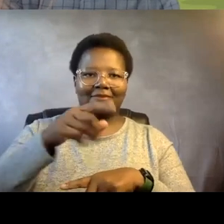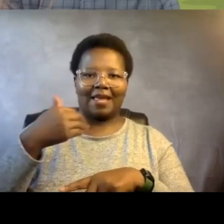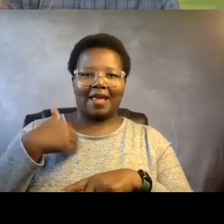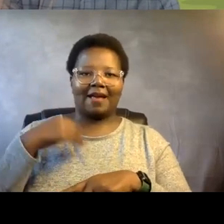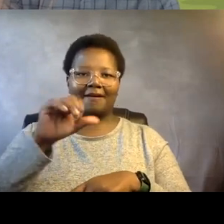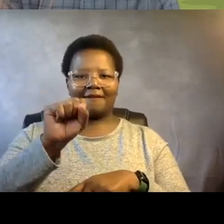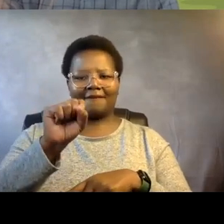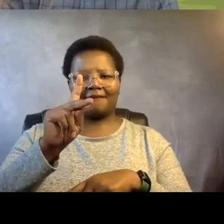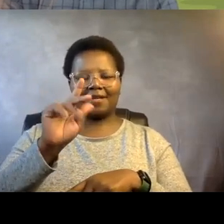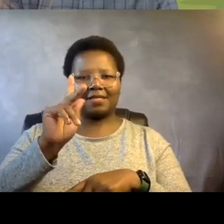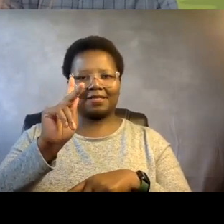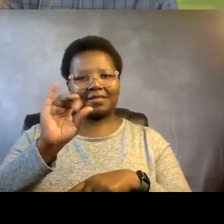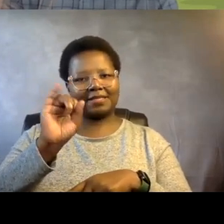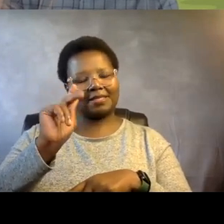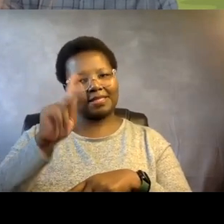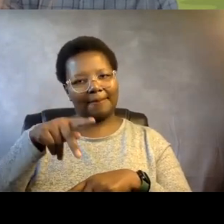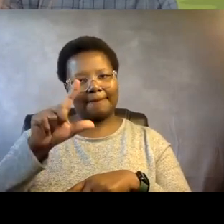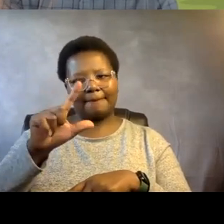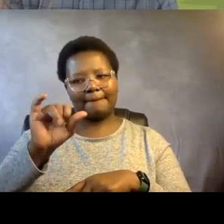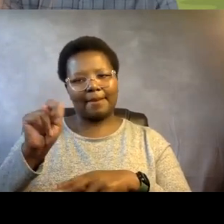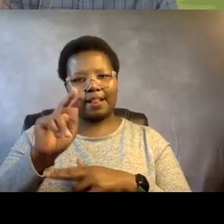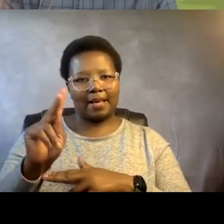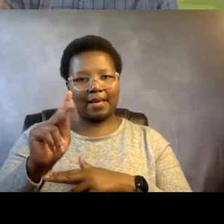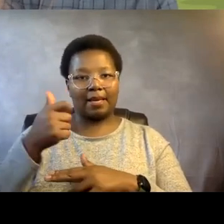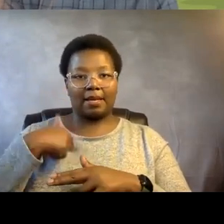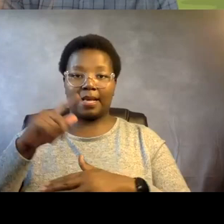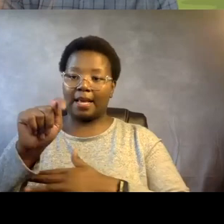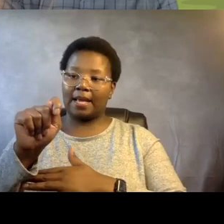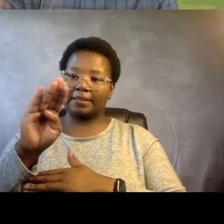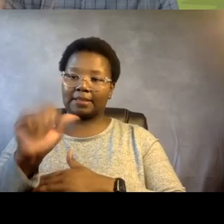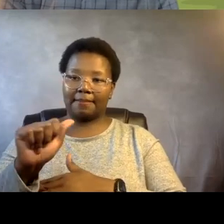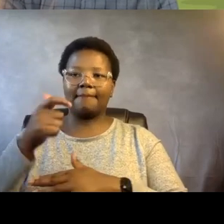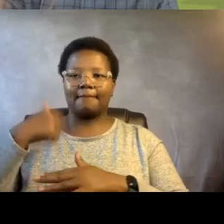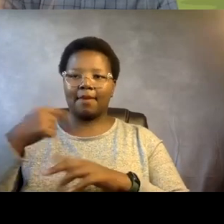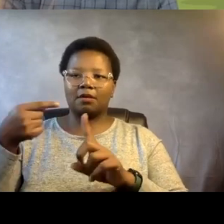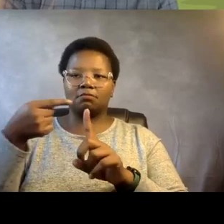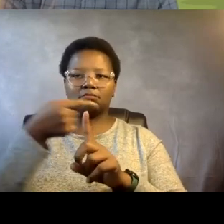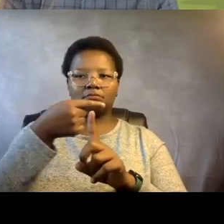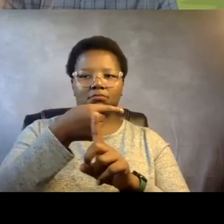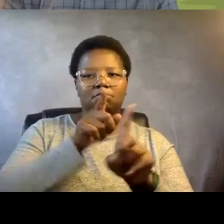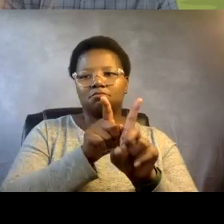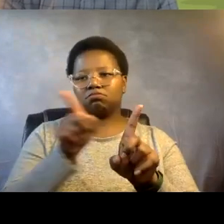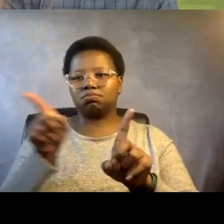if I start hitting the Tab key I can just navigate to this page probably want to see well are these